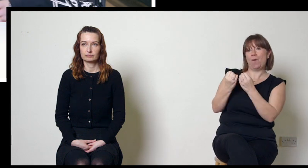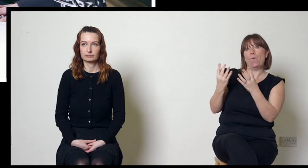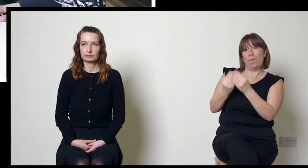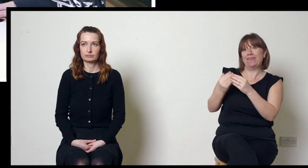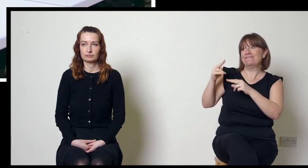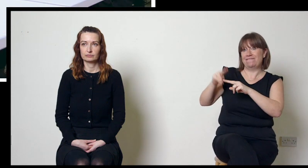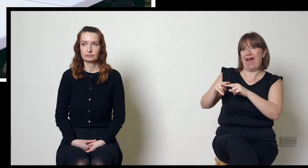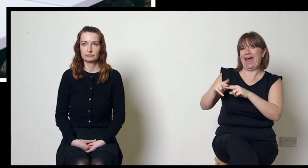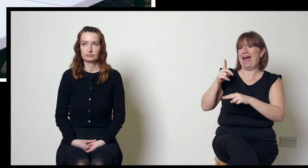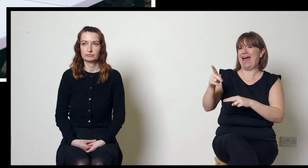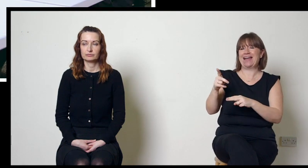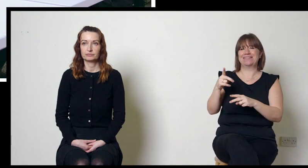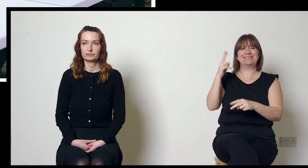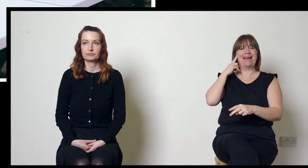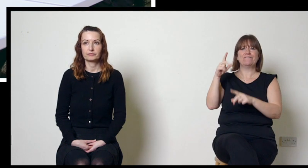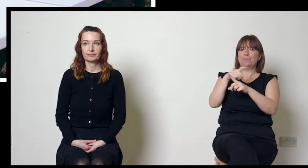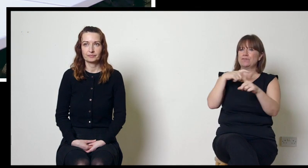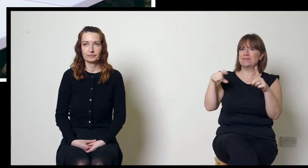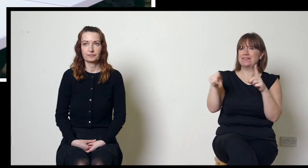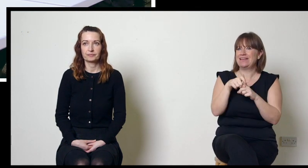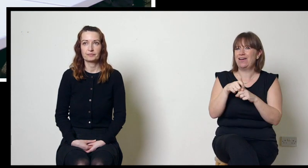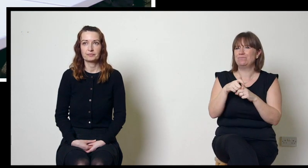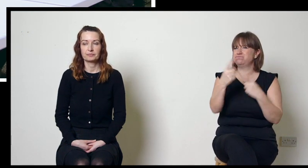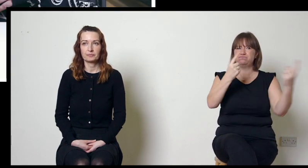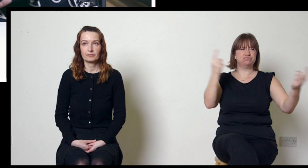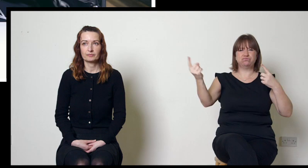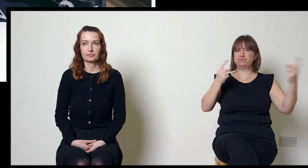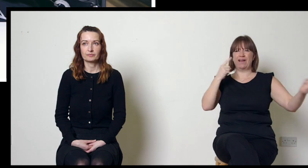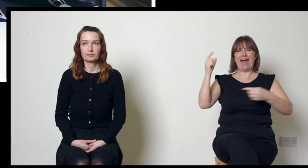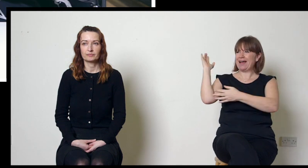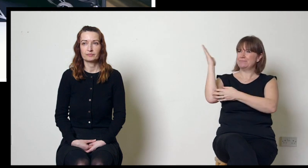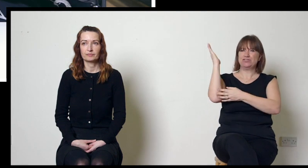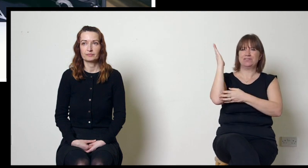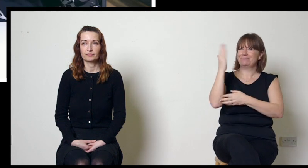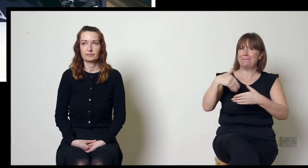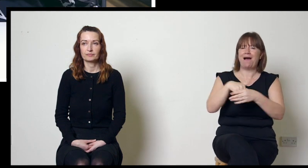community were a huge part of the resulting exhibition. So the cross-overs immediately from